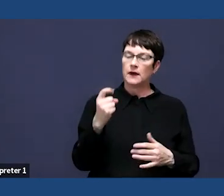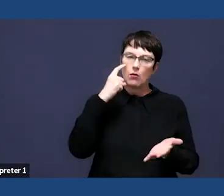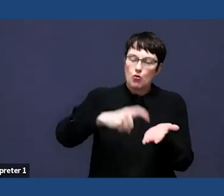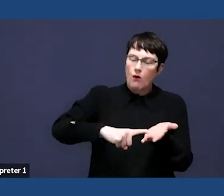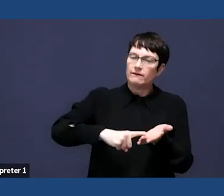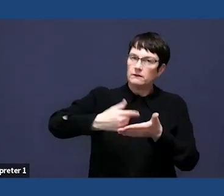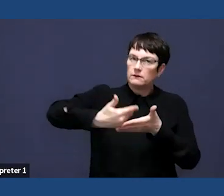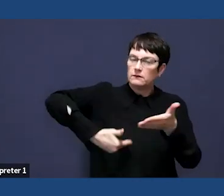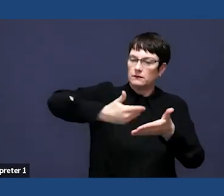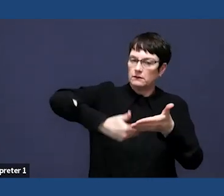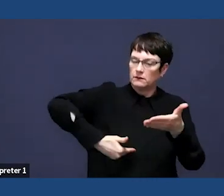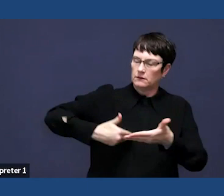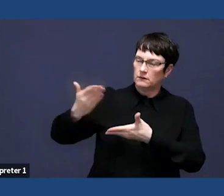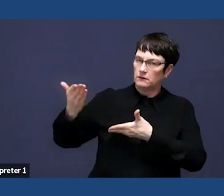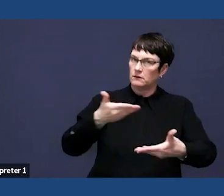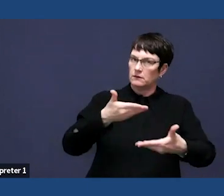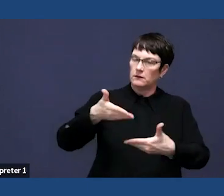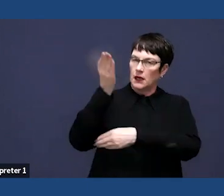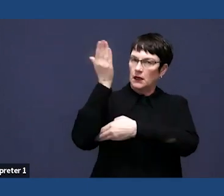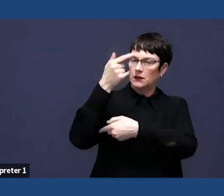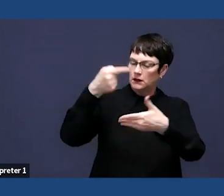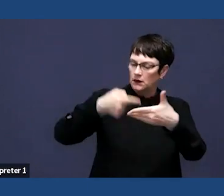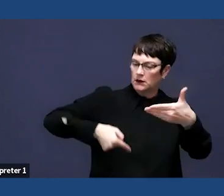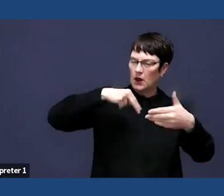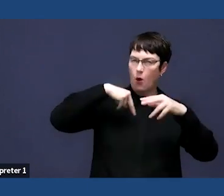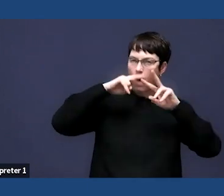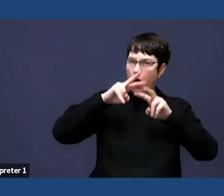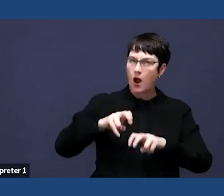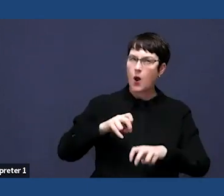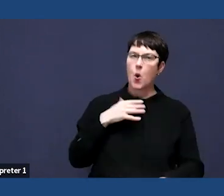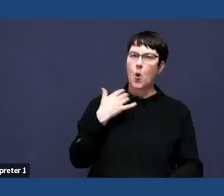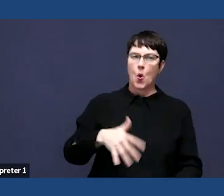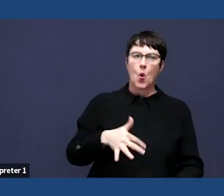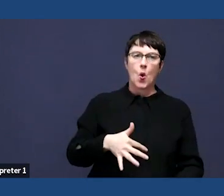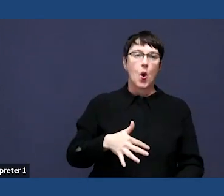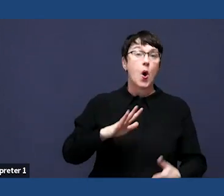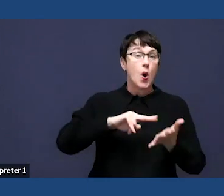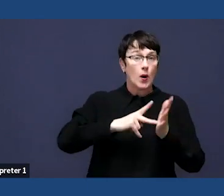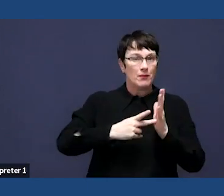contribution to major conceptual and systemic change.